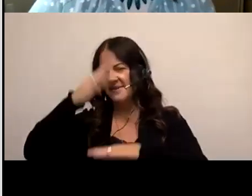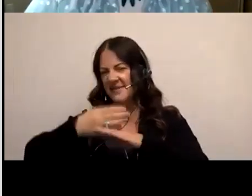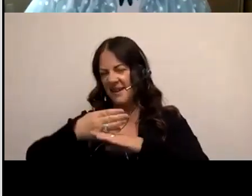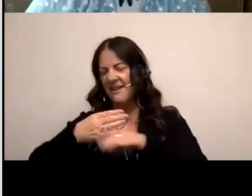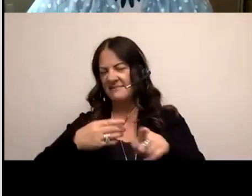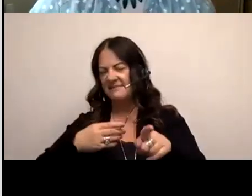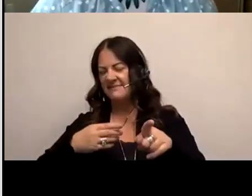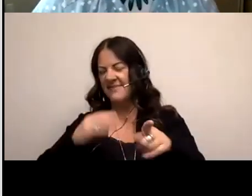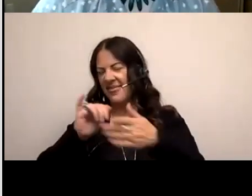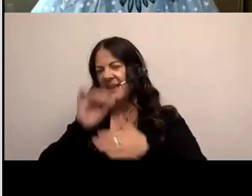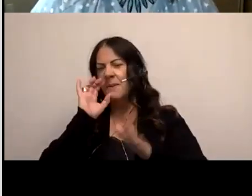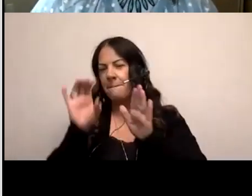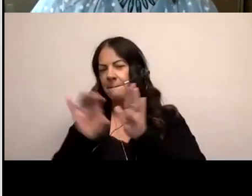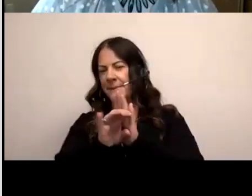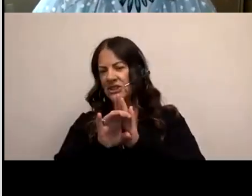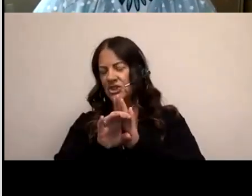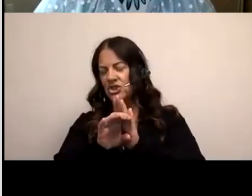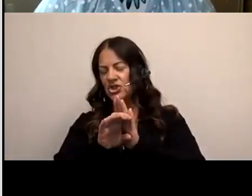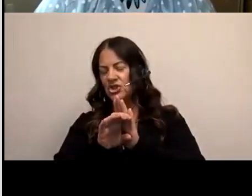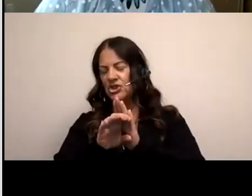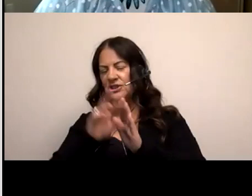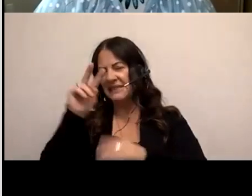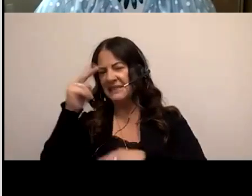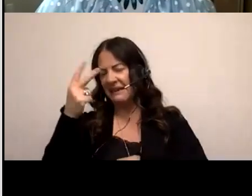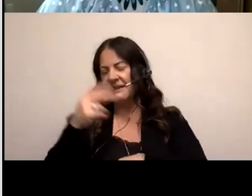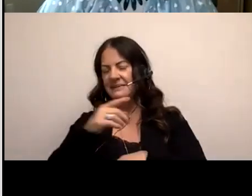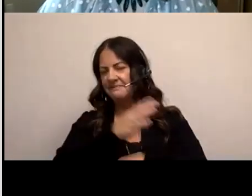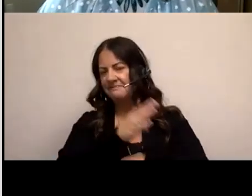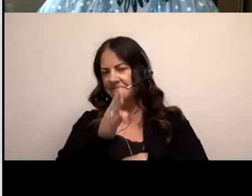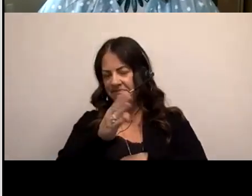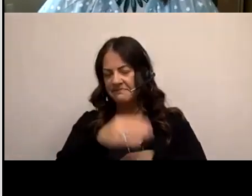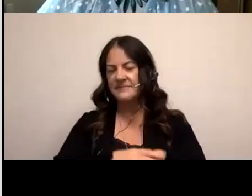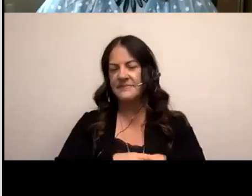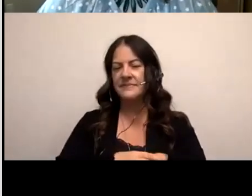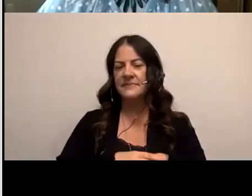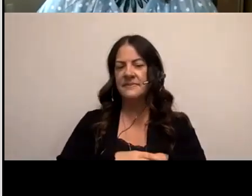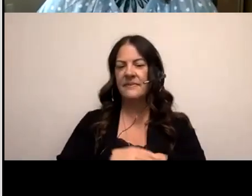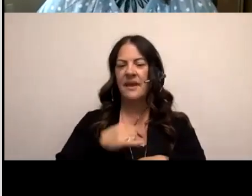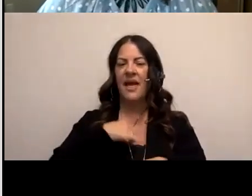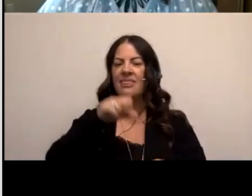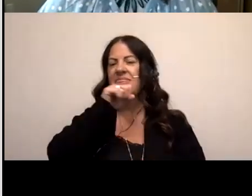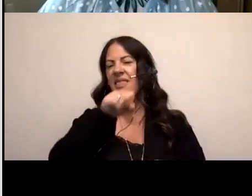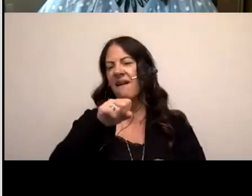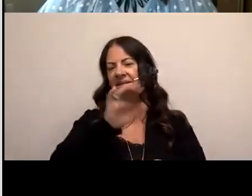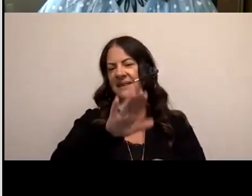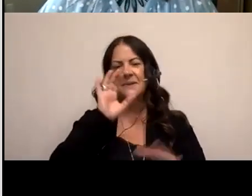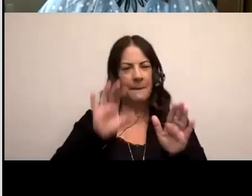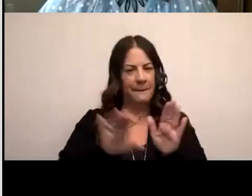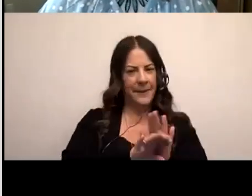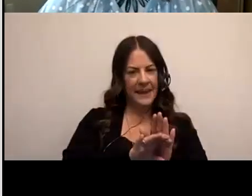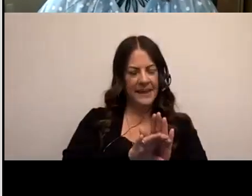SENT AND IT WAS PROBABLY A YEAR OR SO AGO AND I LEFT IT BECAUSE IT'S PERFECT PICTURE